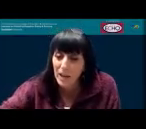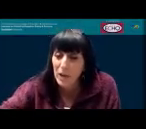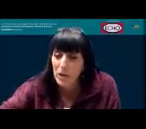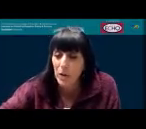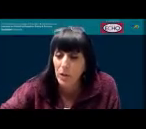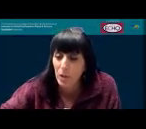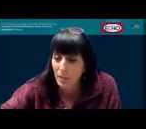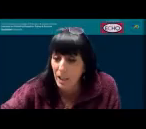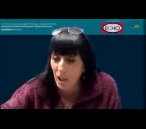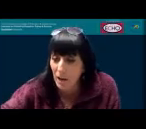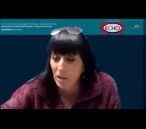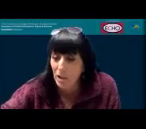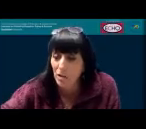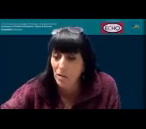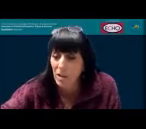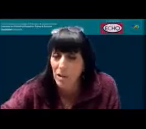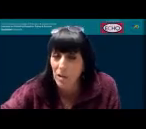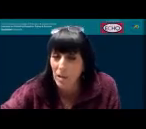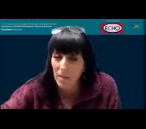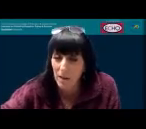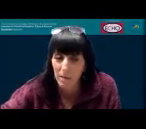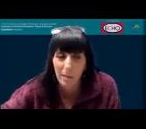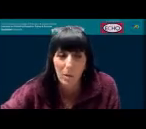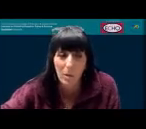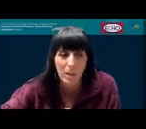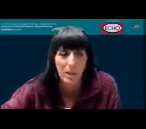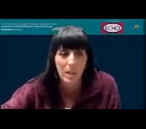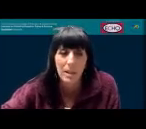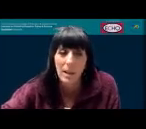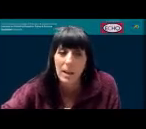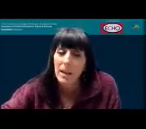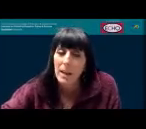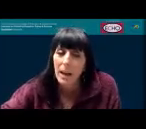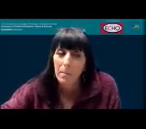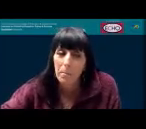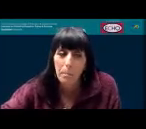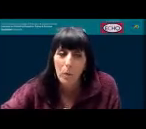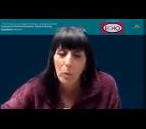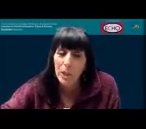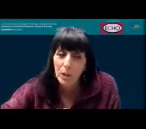know who to reach out to to do some follow up questions. We do